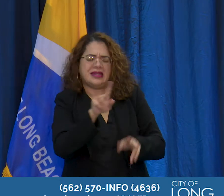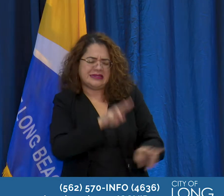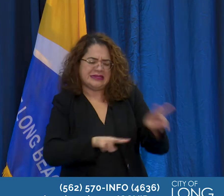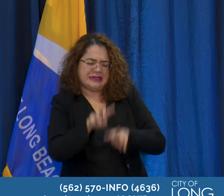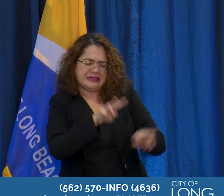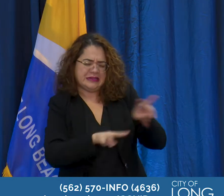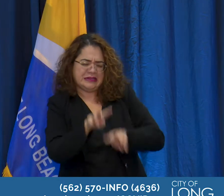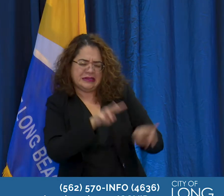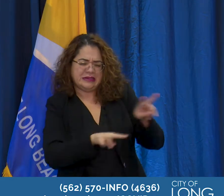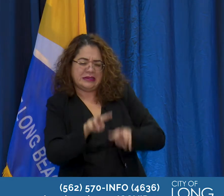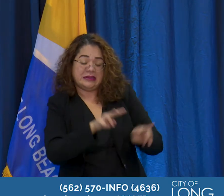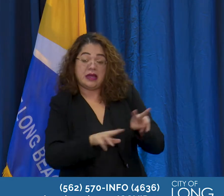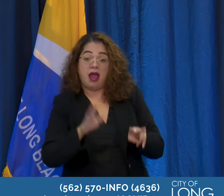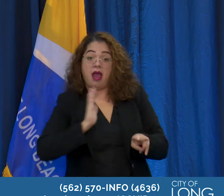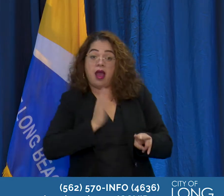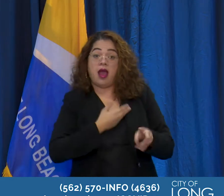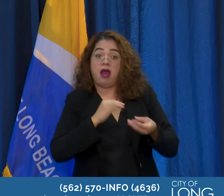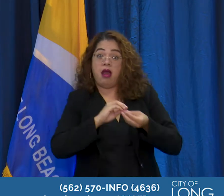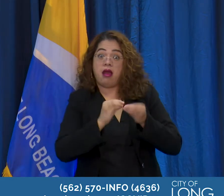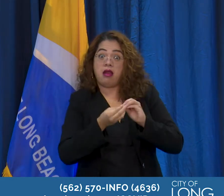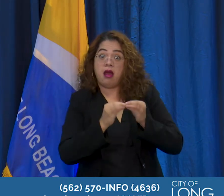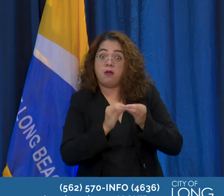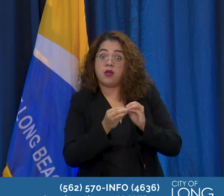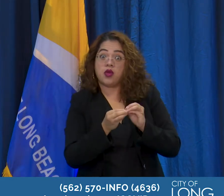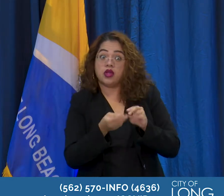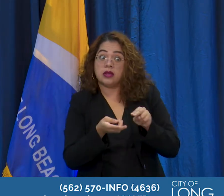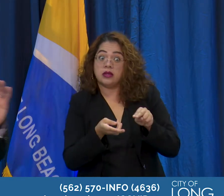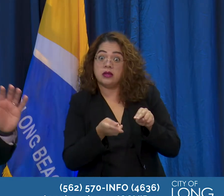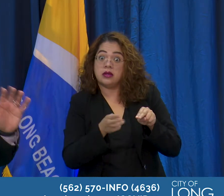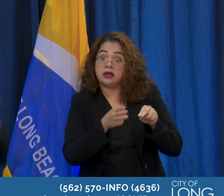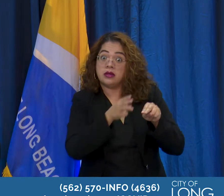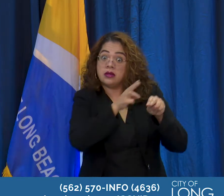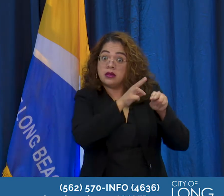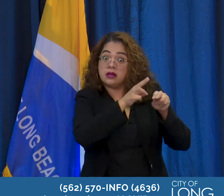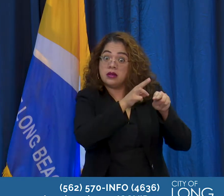if our numbers are beginning to go up a bit because of the Labor Day weekend.